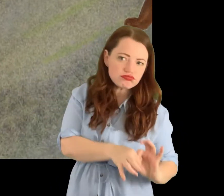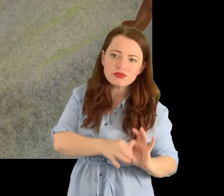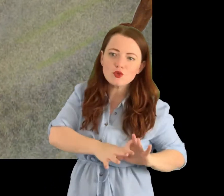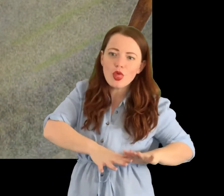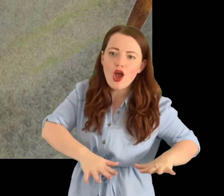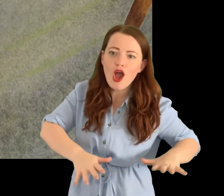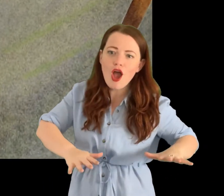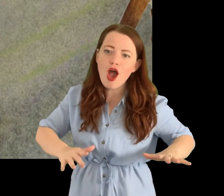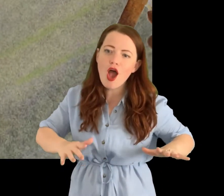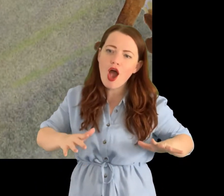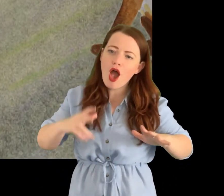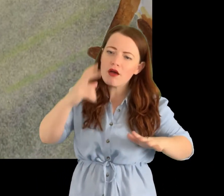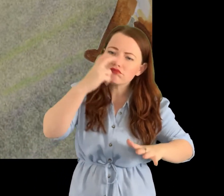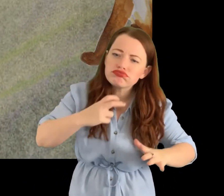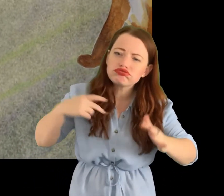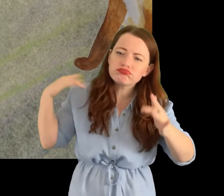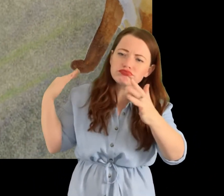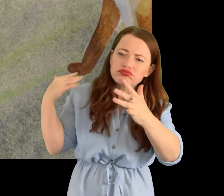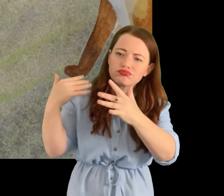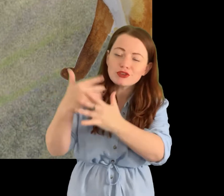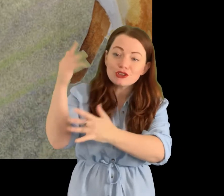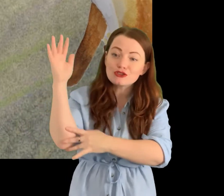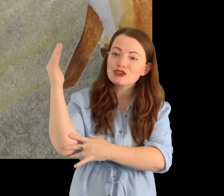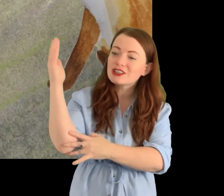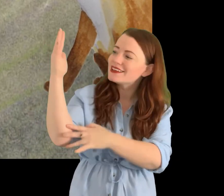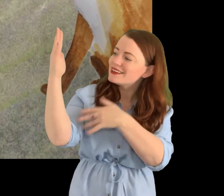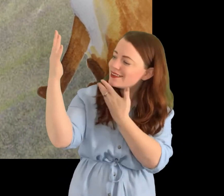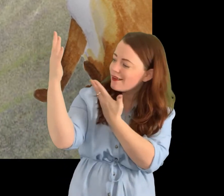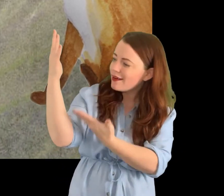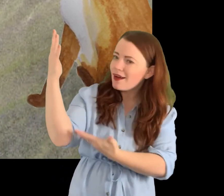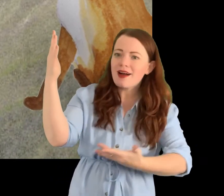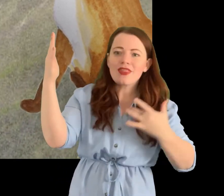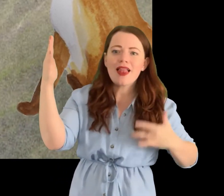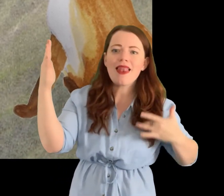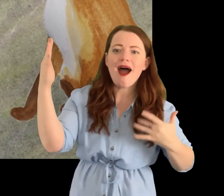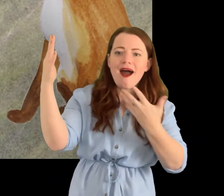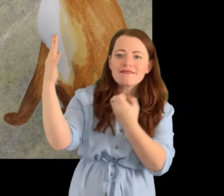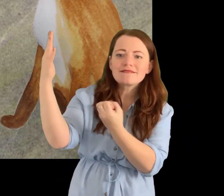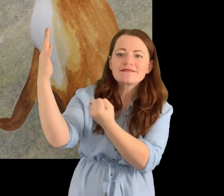hundreds and thousands of standing trees And all the life that they support